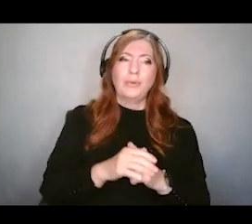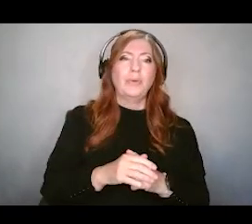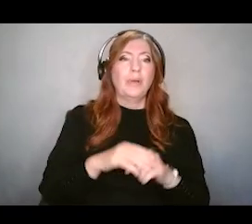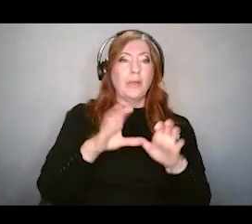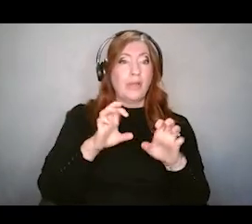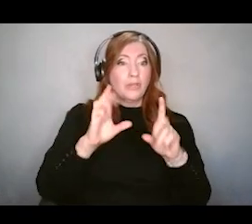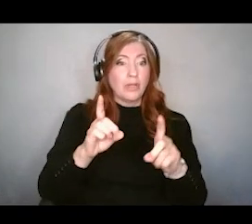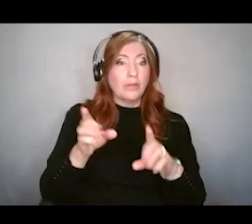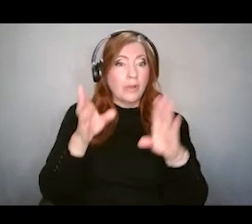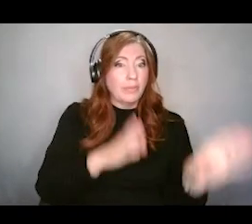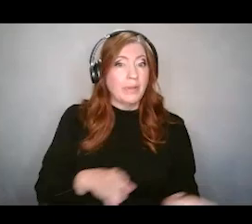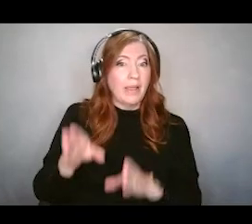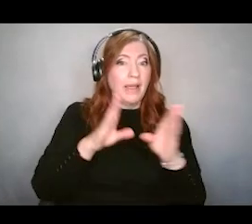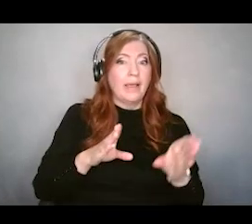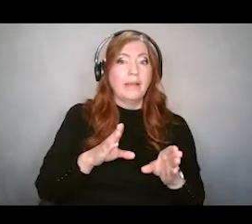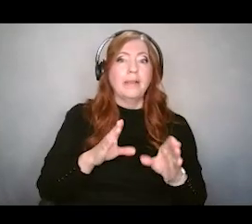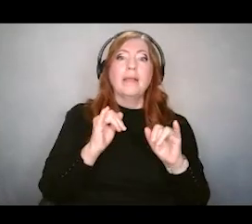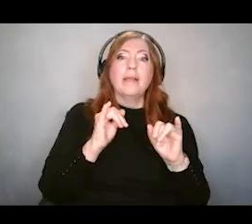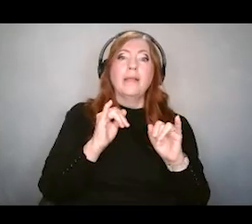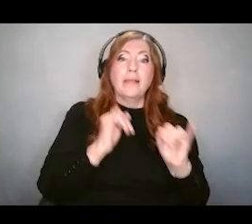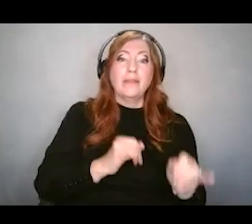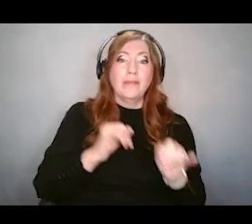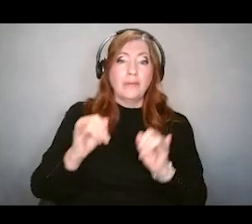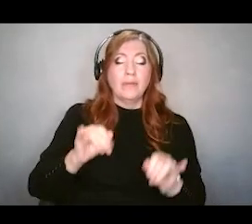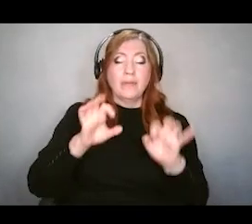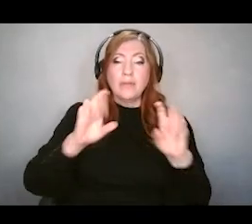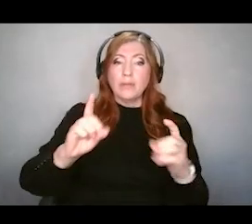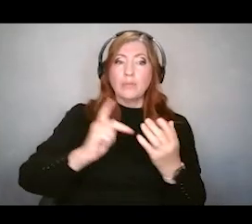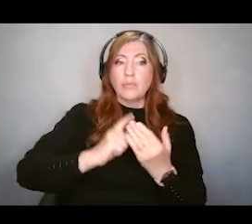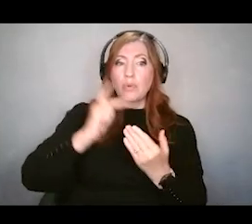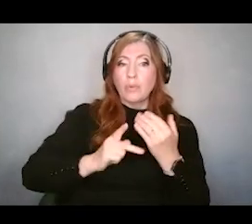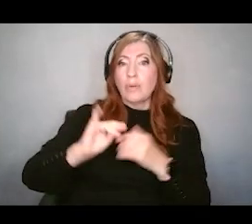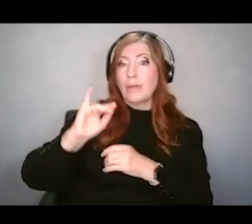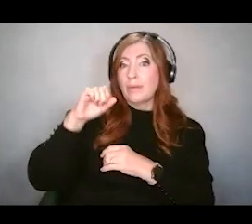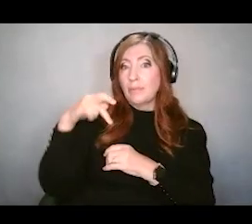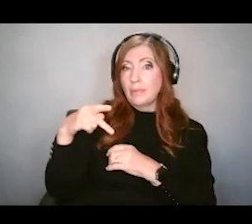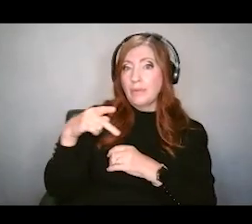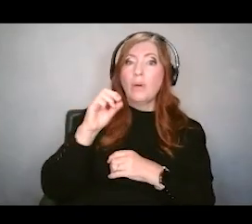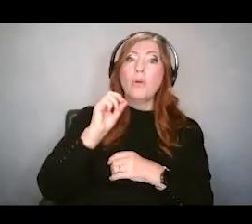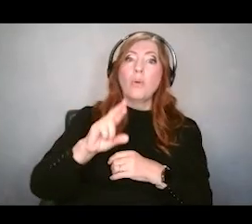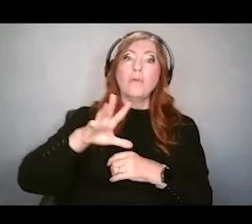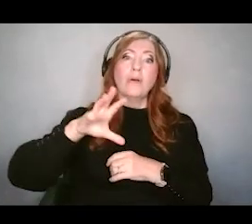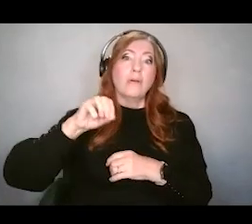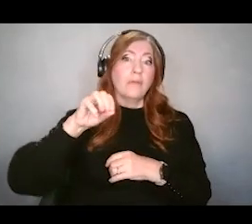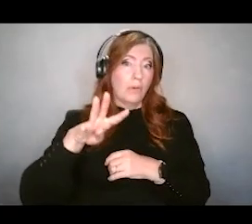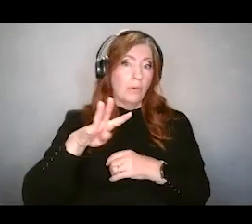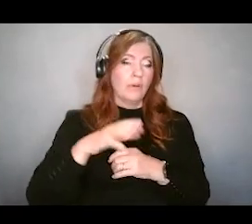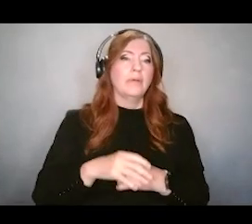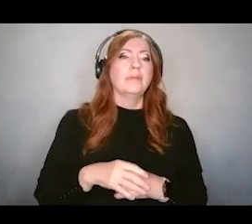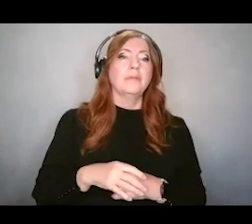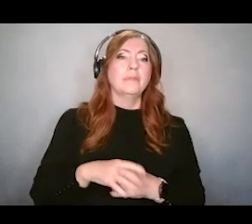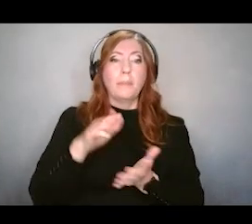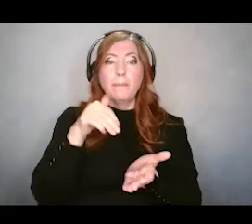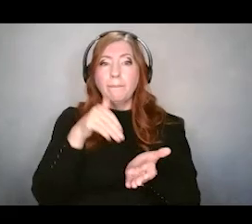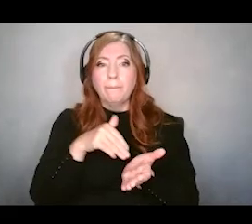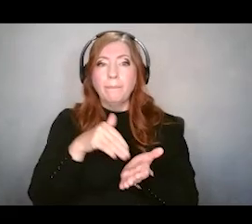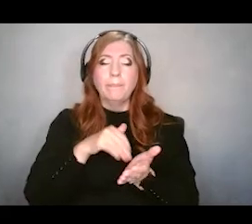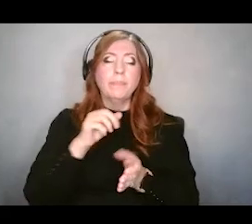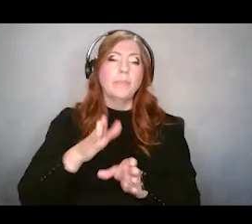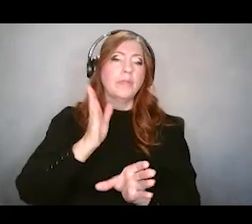Individualized Education Programs (IEPs) or 504 Plans, medical or psychological evaluations,